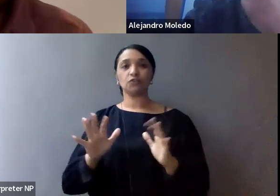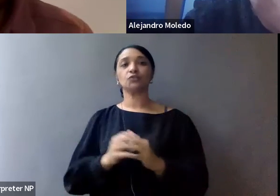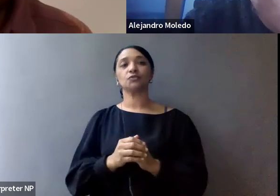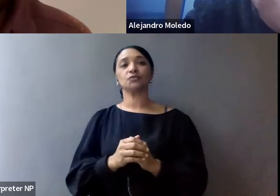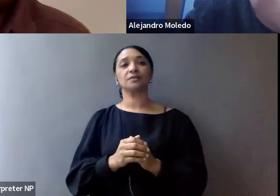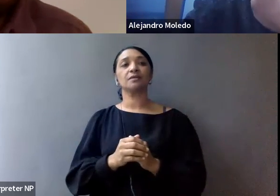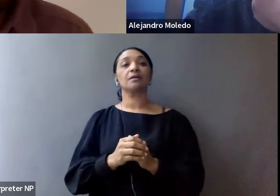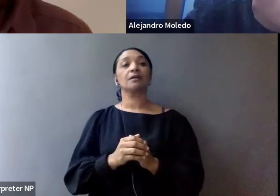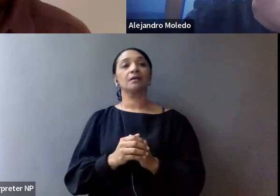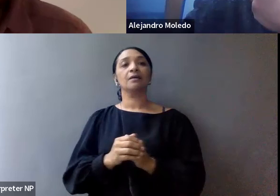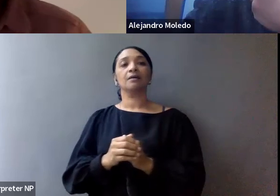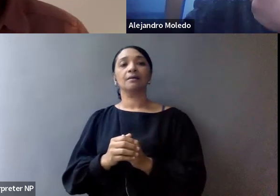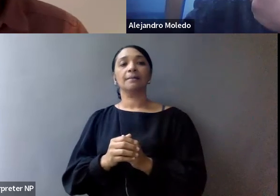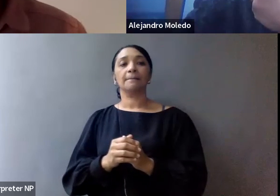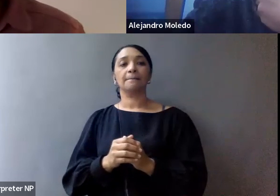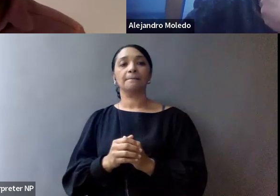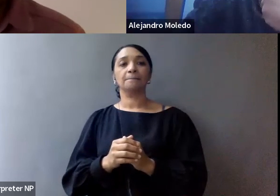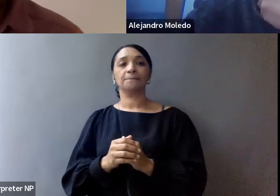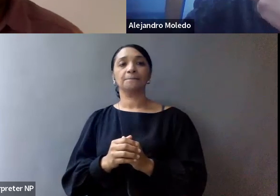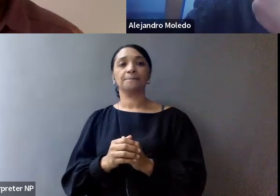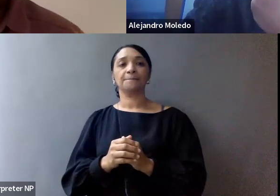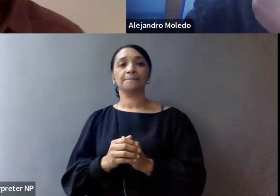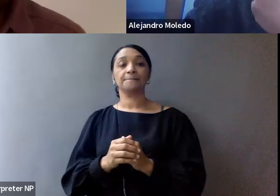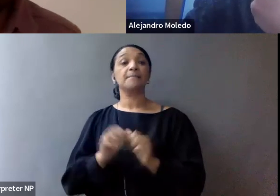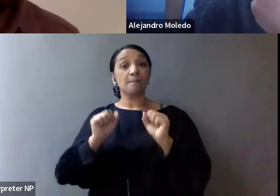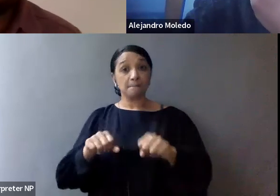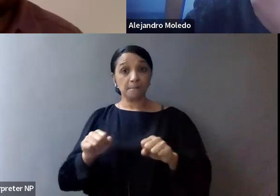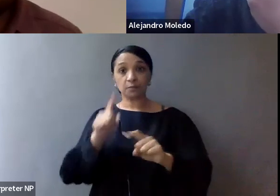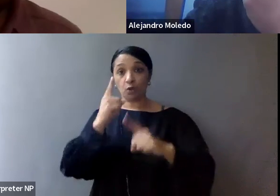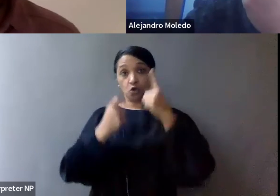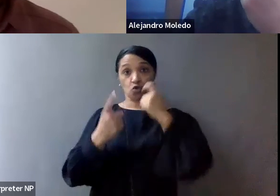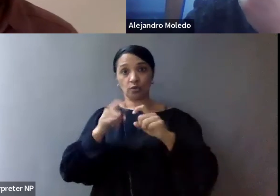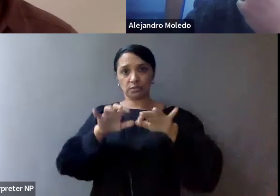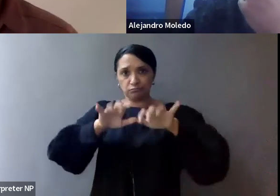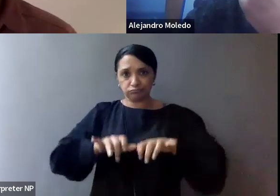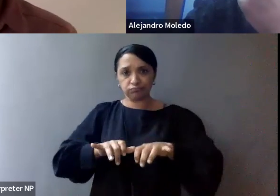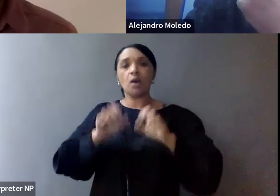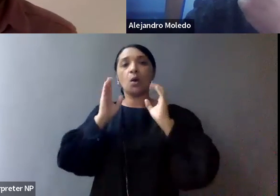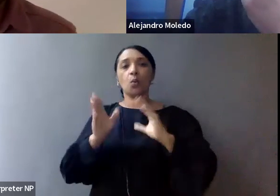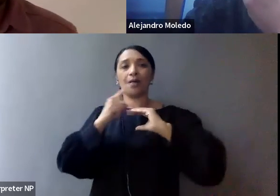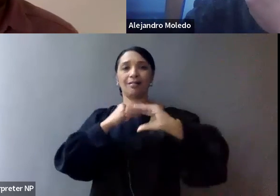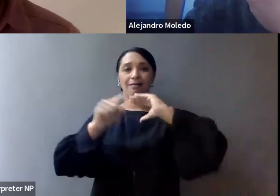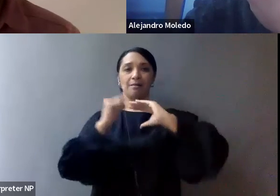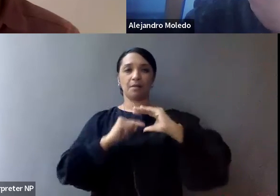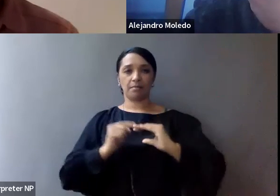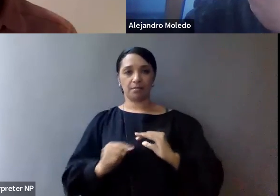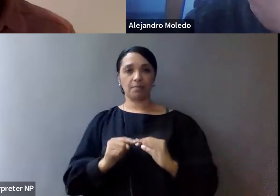But we will indeed try to provide the questions and answers that we don't answer by email